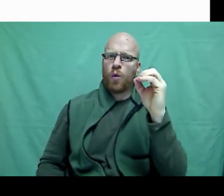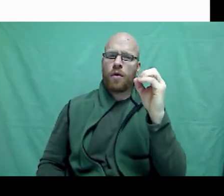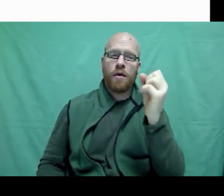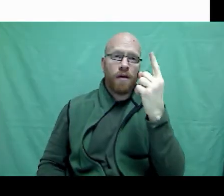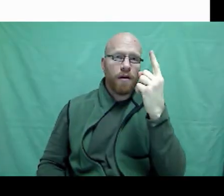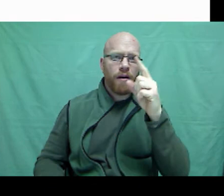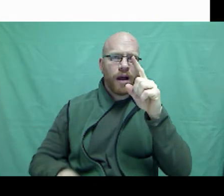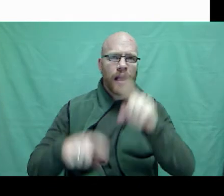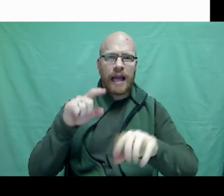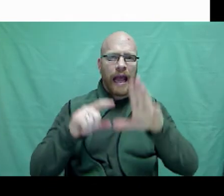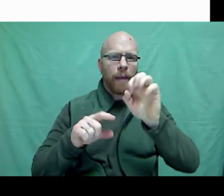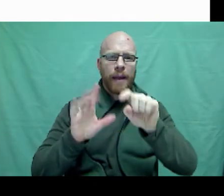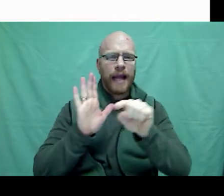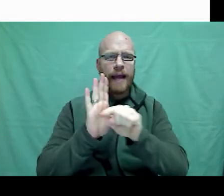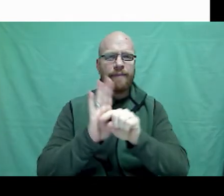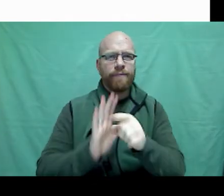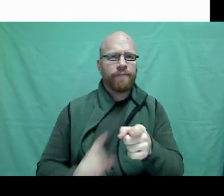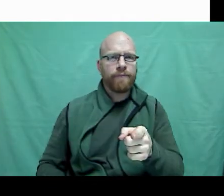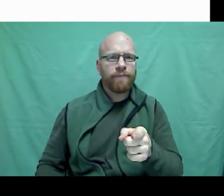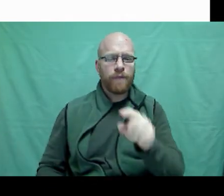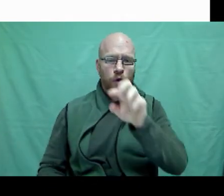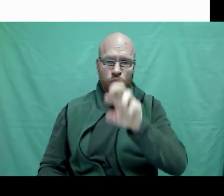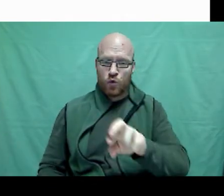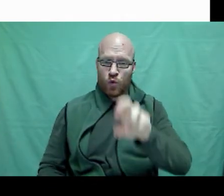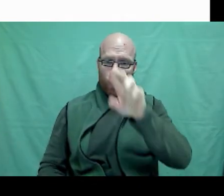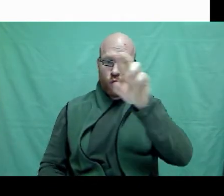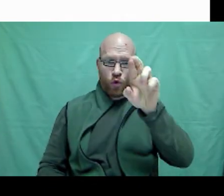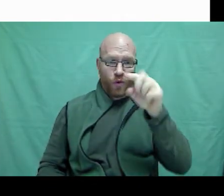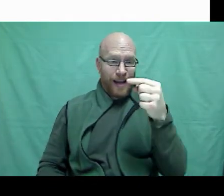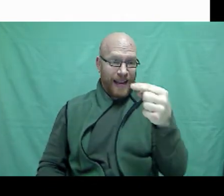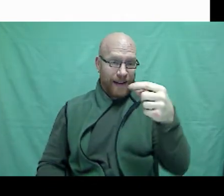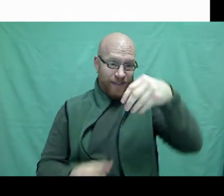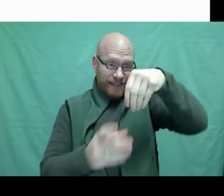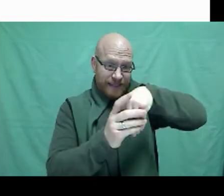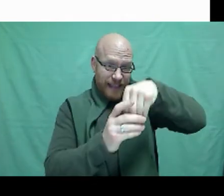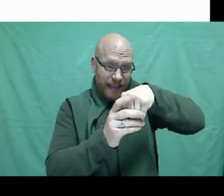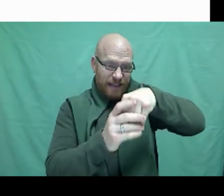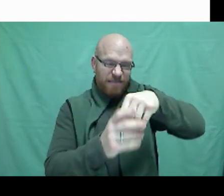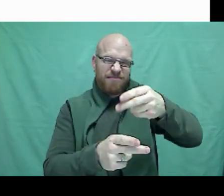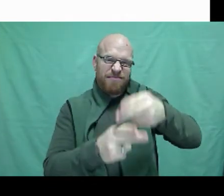"a" can equal zero, so "a" can be as greater than zero, equal to zero, but it cannot be a negative.